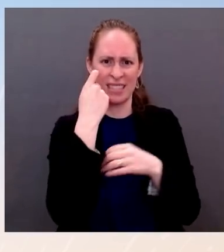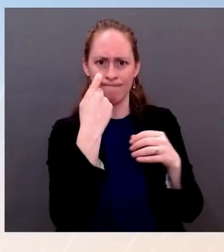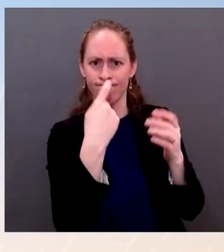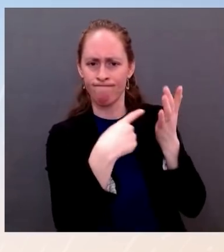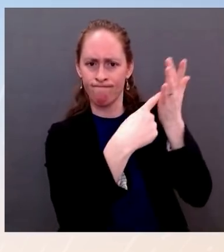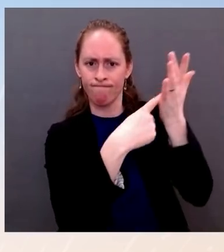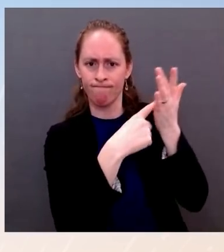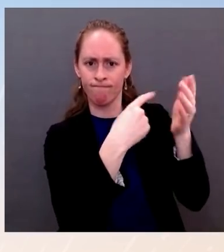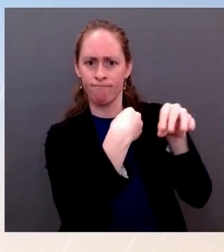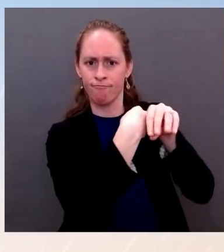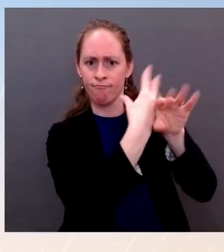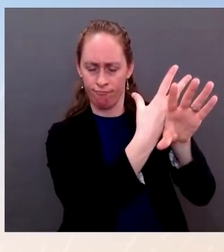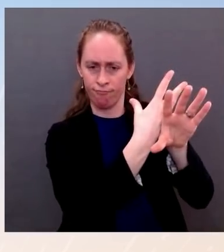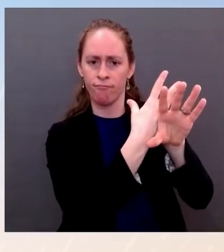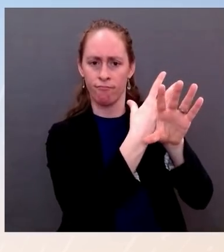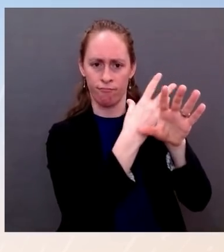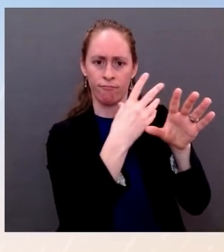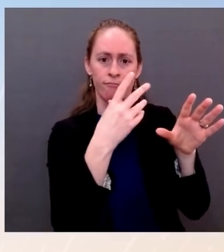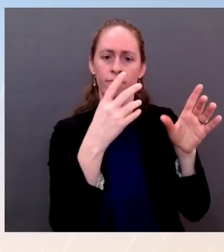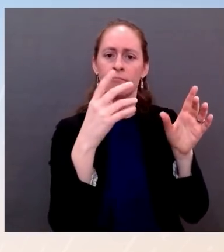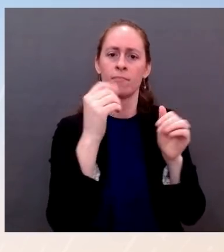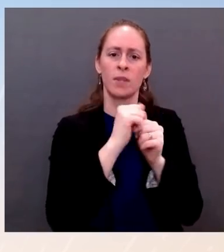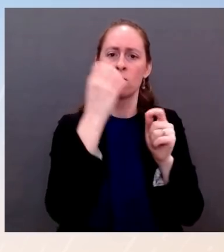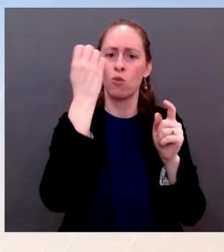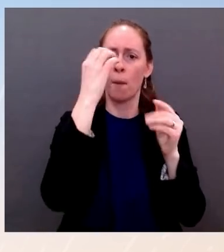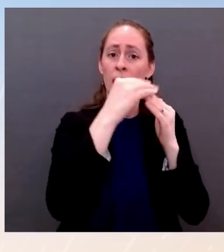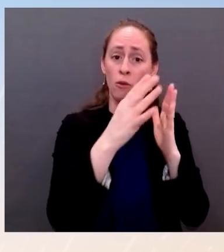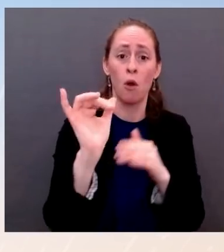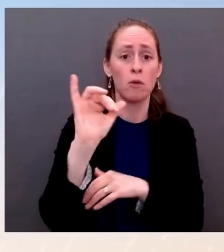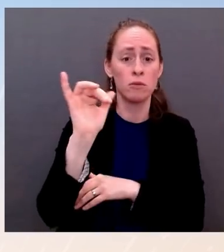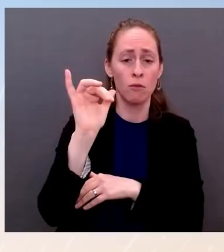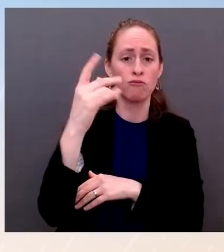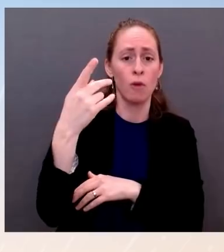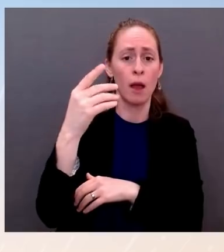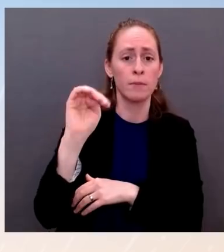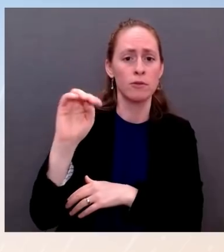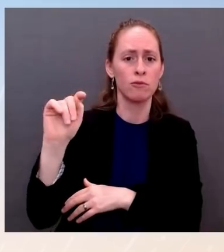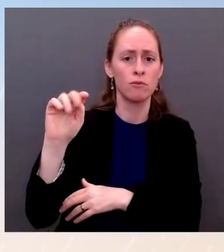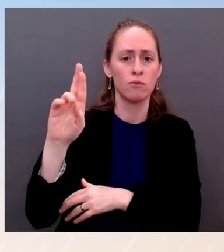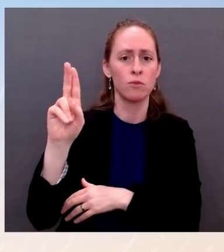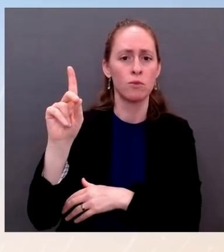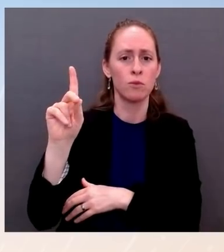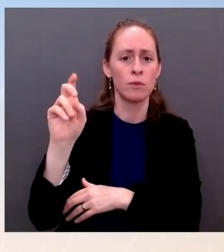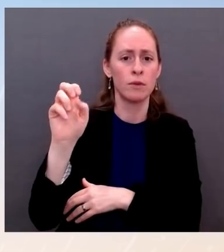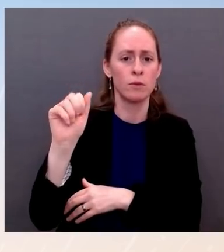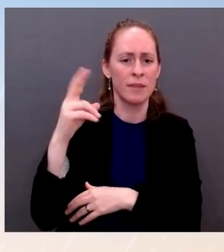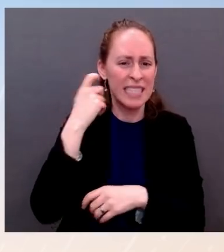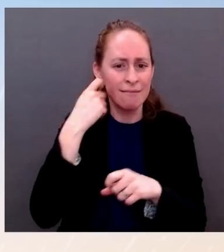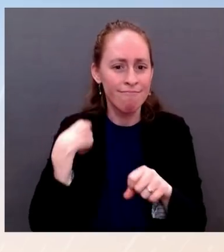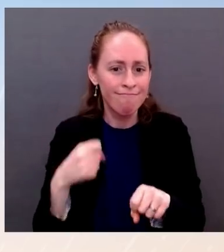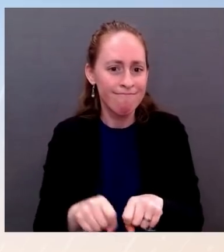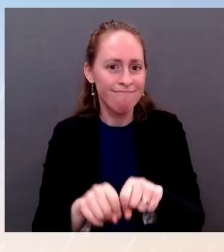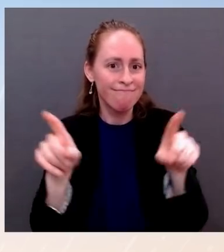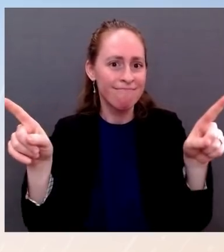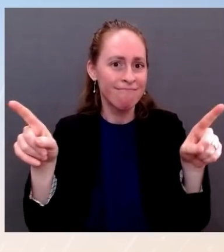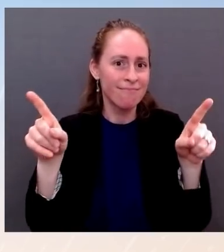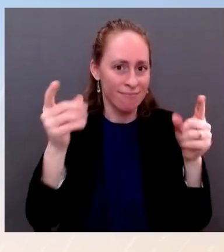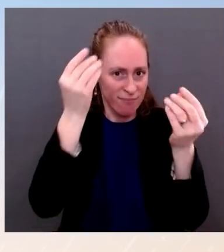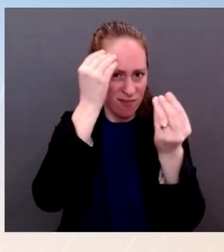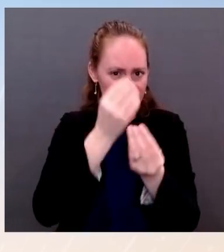of his call with Prime Minister Trudeau? If not, I will give it to you right now. Have you seen it yet in your inbox? The Press: I don't think. Ms. Psaki: Okay, this is what happens when you don't bring your phone out here.